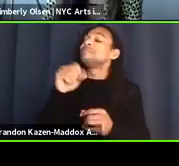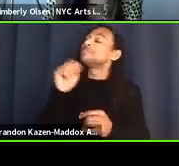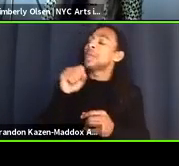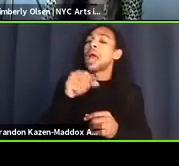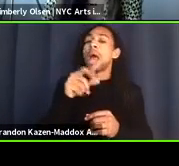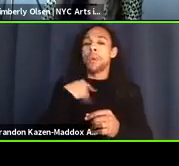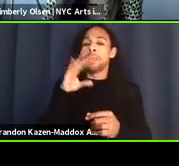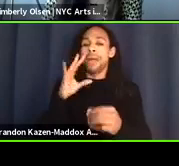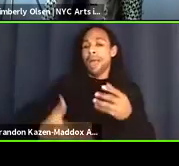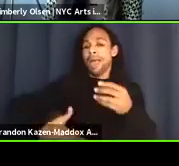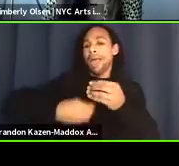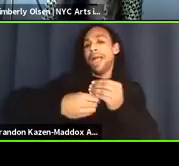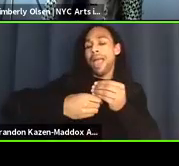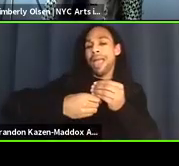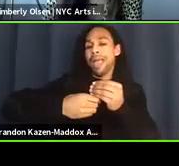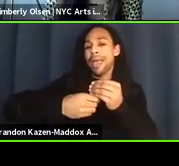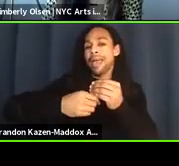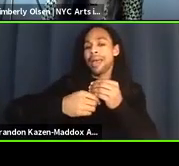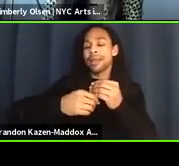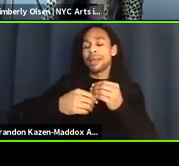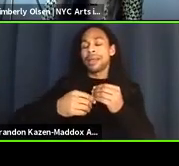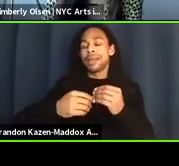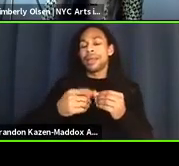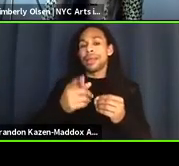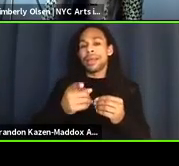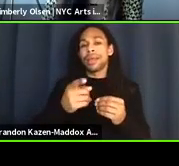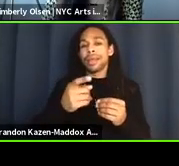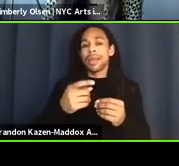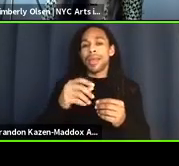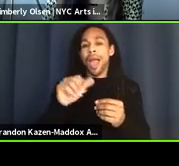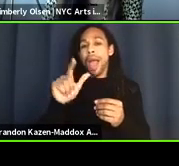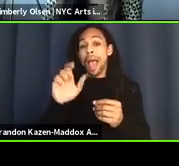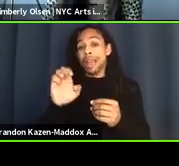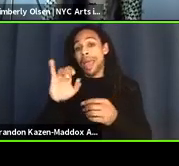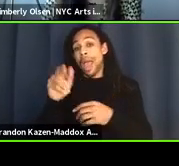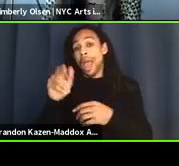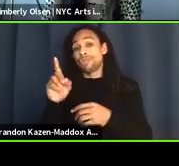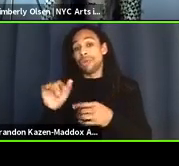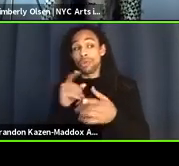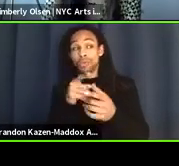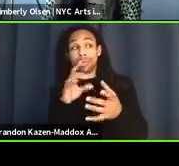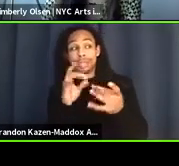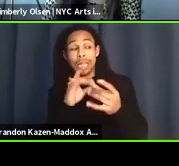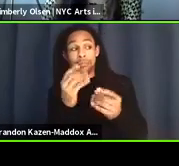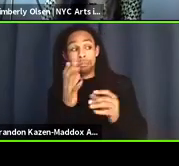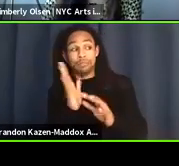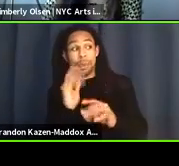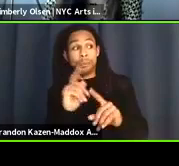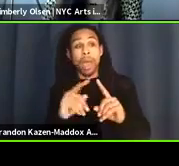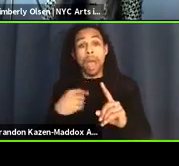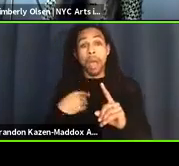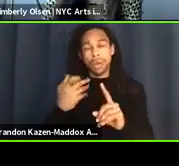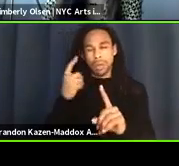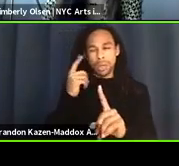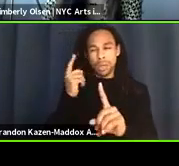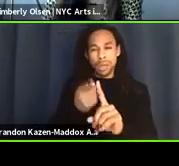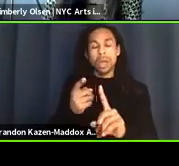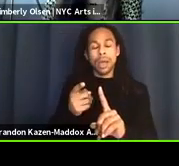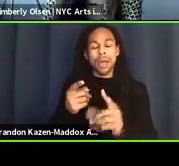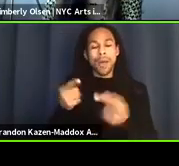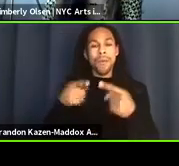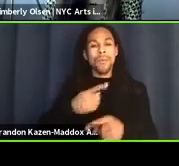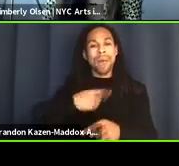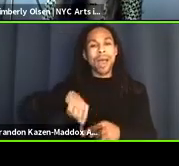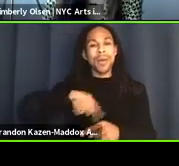to cope by staying connected to dance and sharing these dances with their classmates